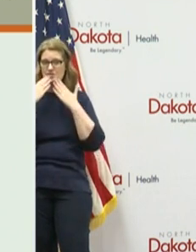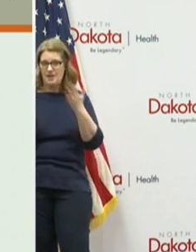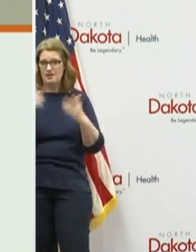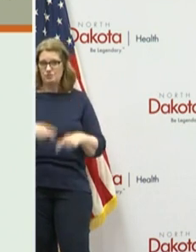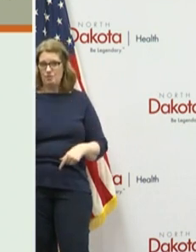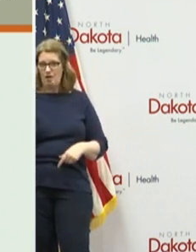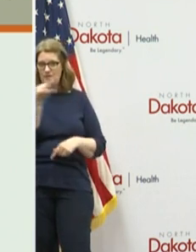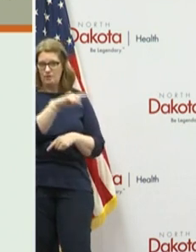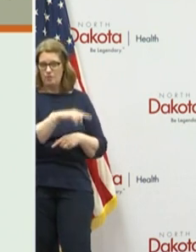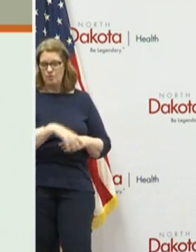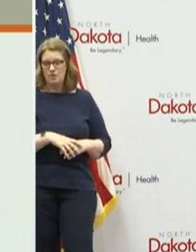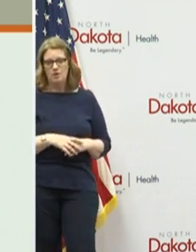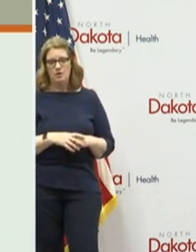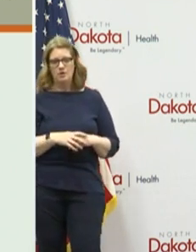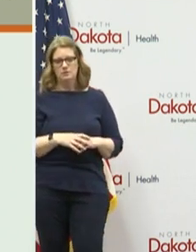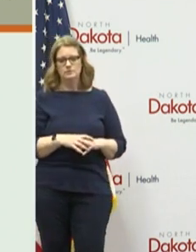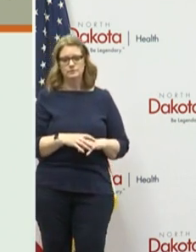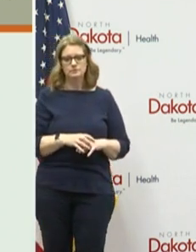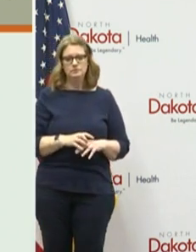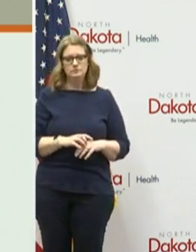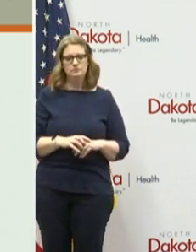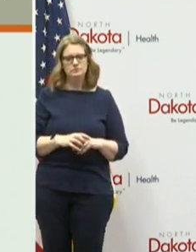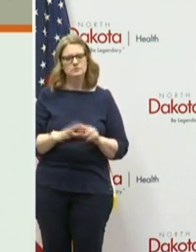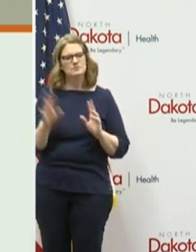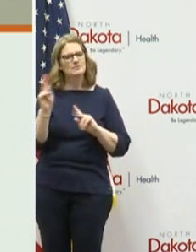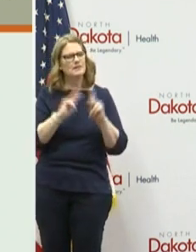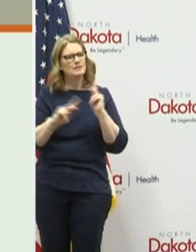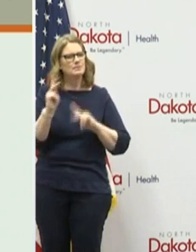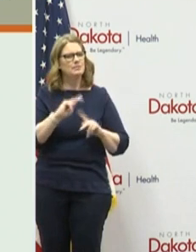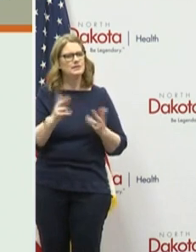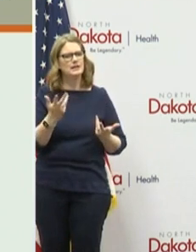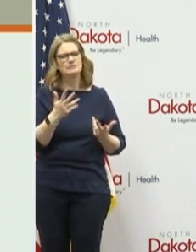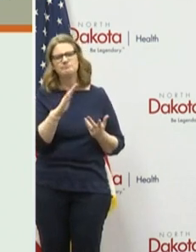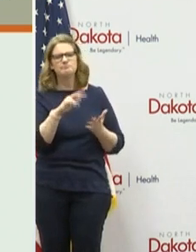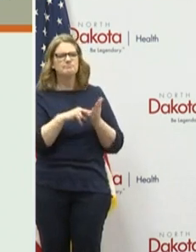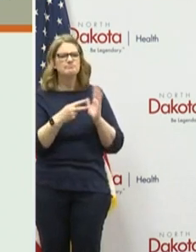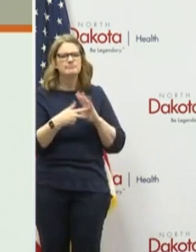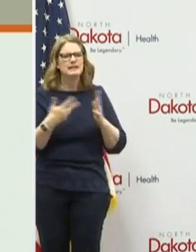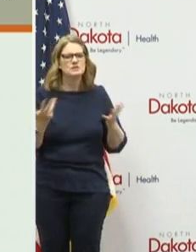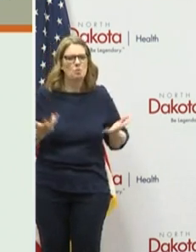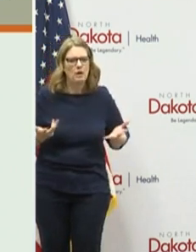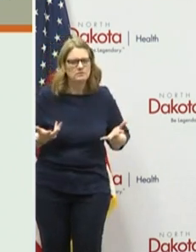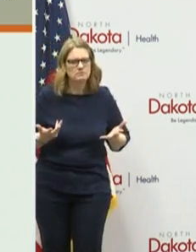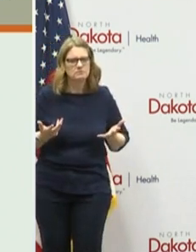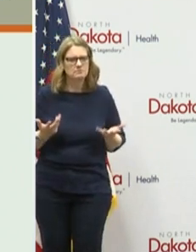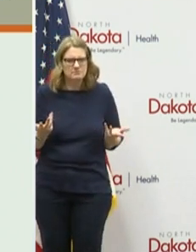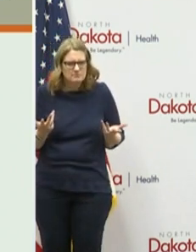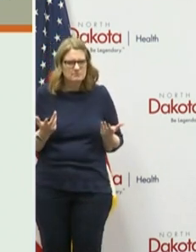AND I SAY WHEN WE TALK ABOUT NORTH DAKOTA SMART, NORTH DAKOTA HAS BEEN VERY SMART TO DATE, AND THAT GOES BACK TO ALL OF YOU.